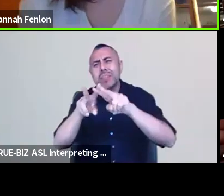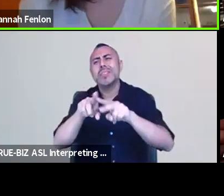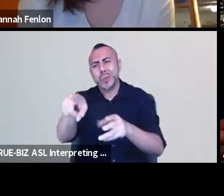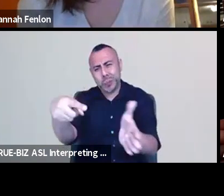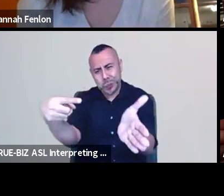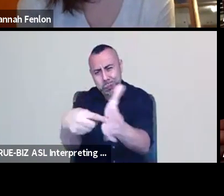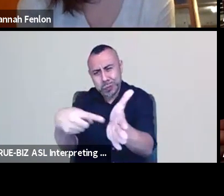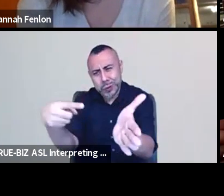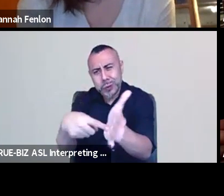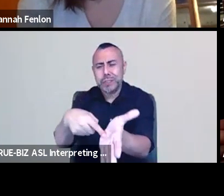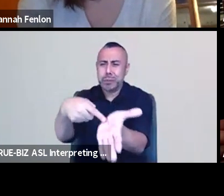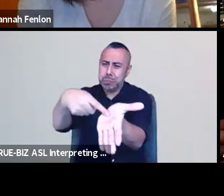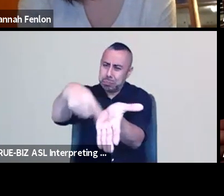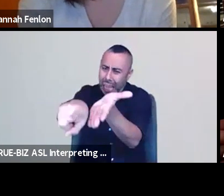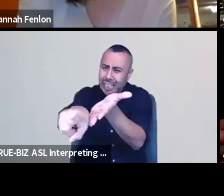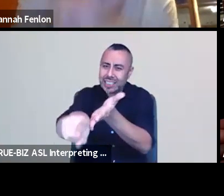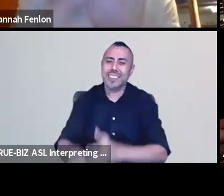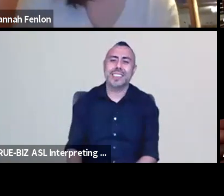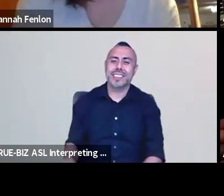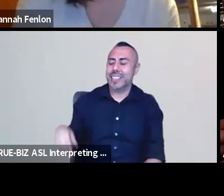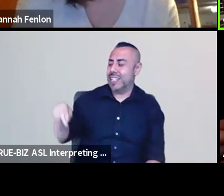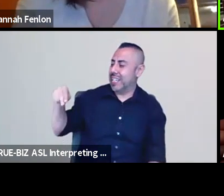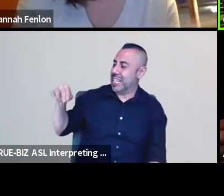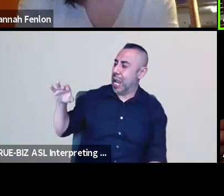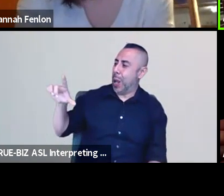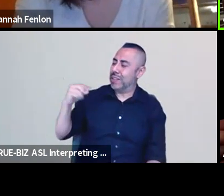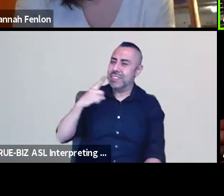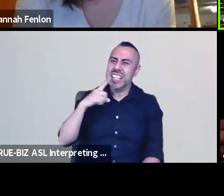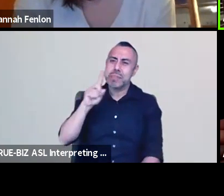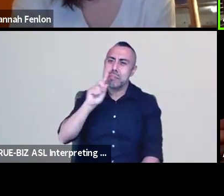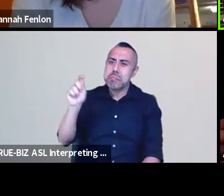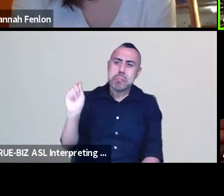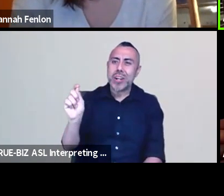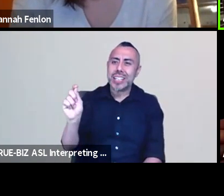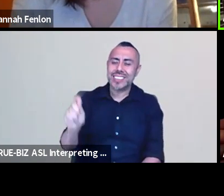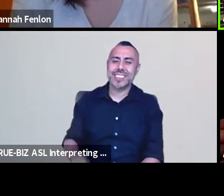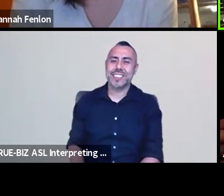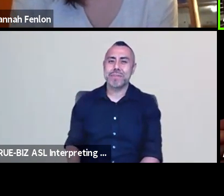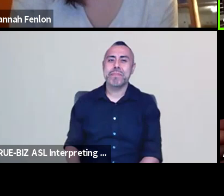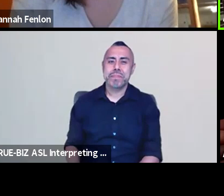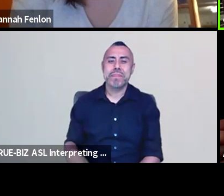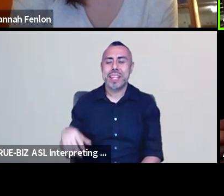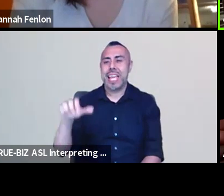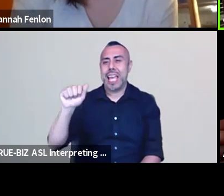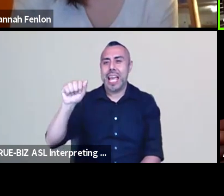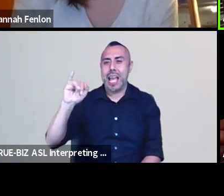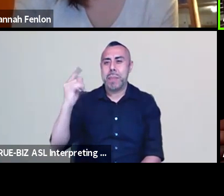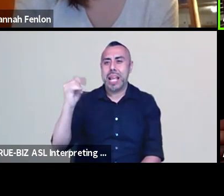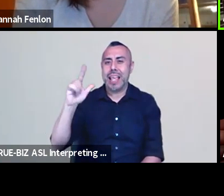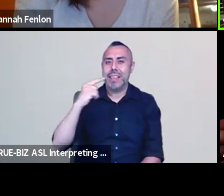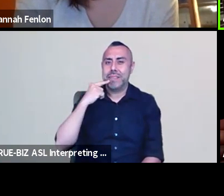Period. One thing we also wanna say as we close out is that HowlRound has been a wonderful partner